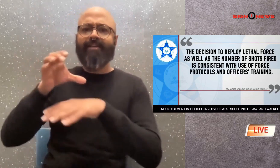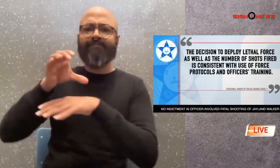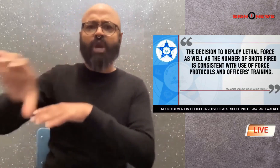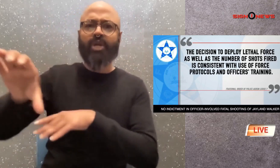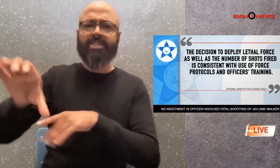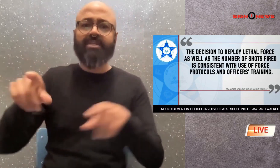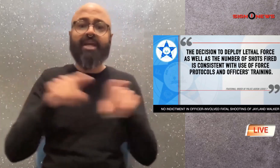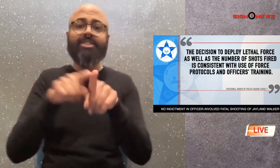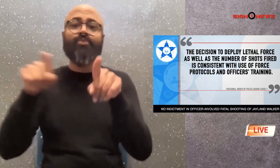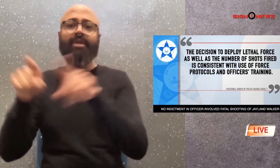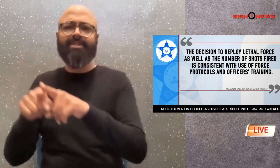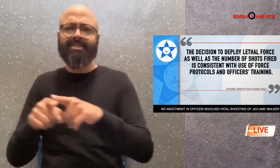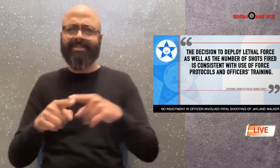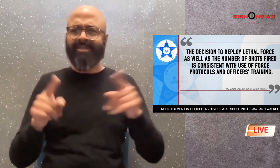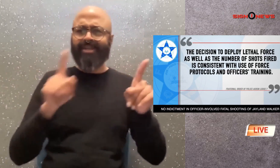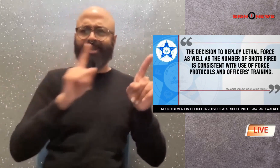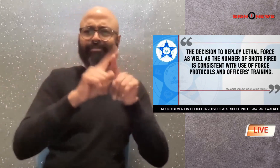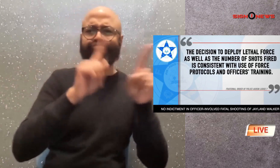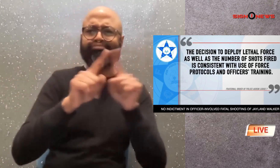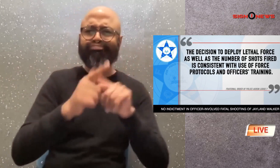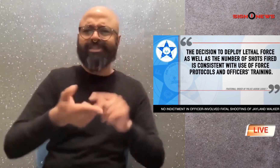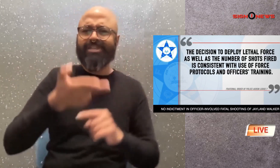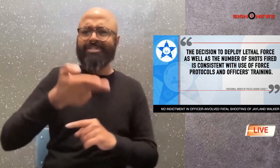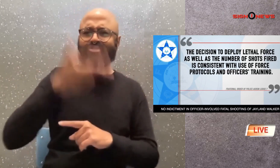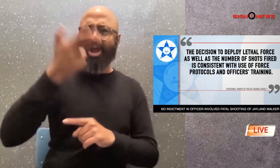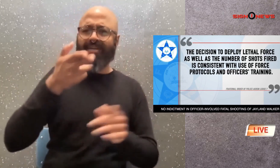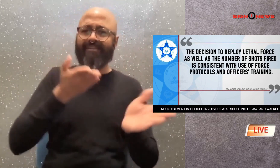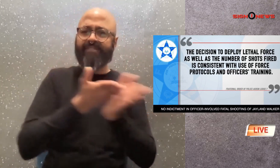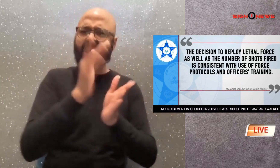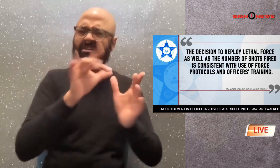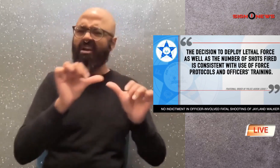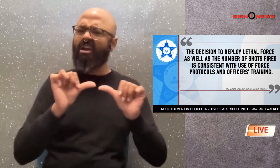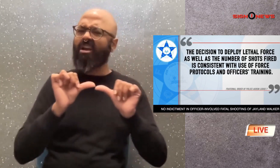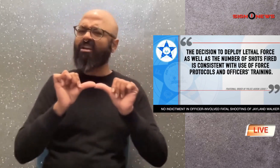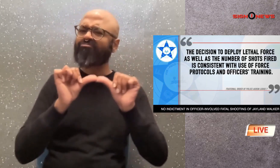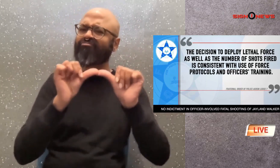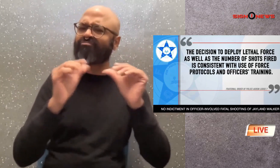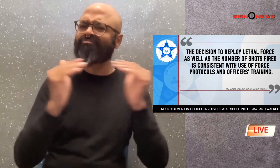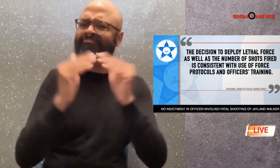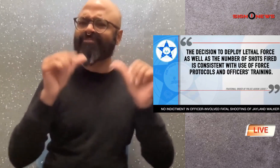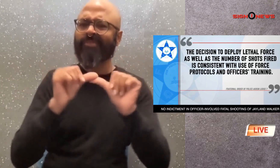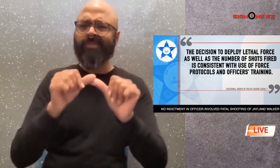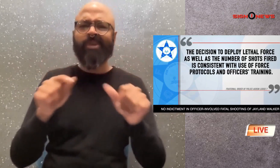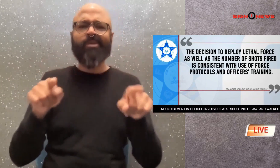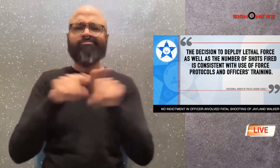in a statement last year they said the decision to deploy lethal force as well as the number